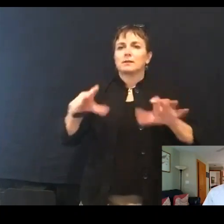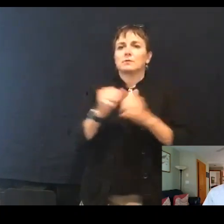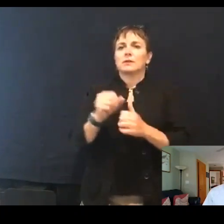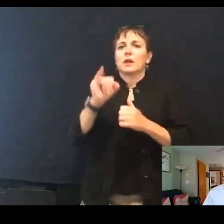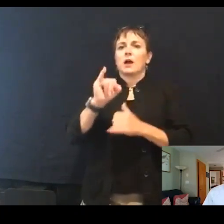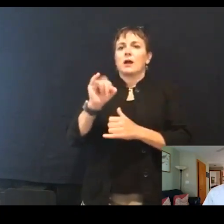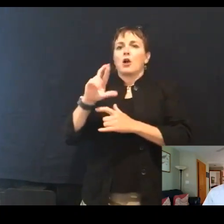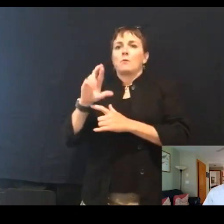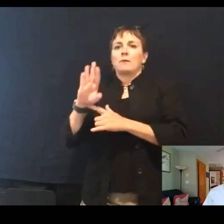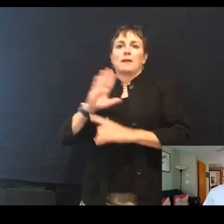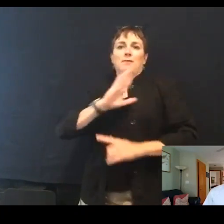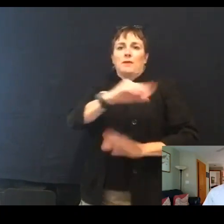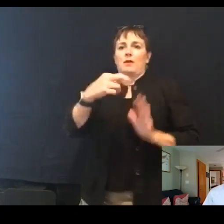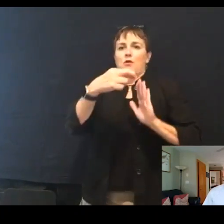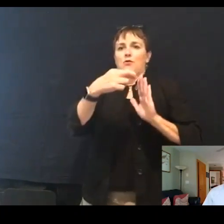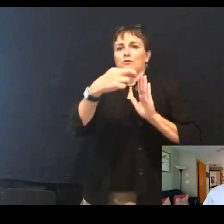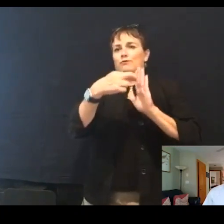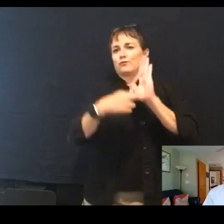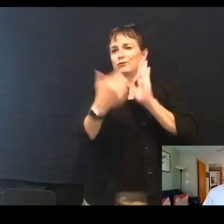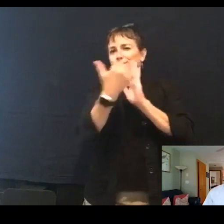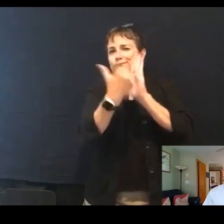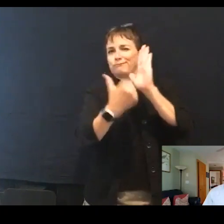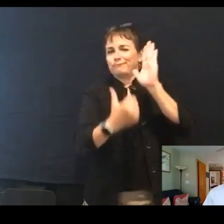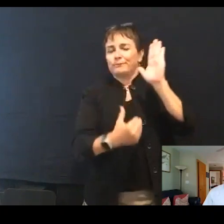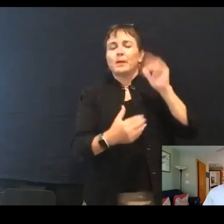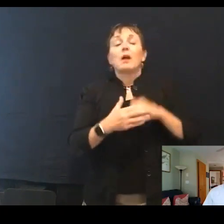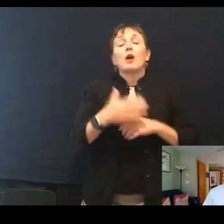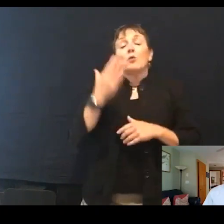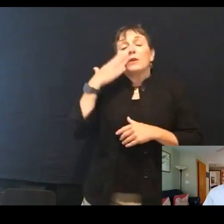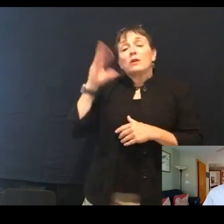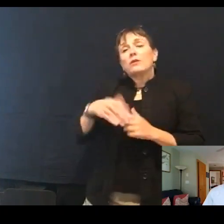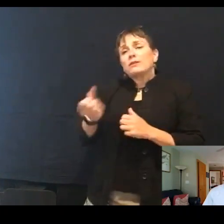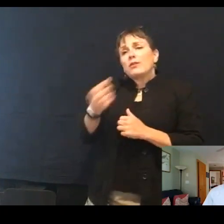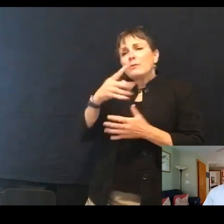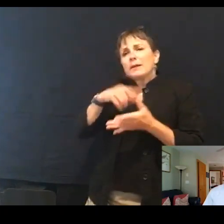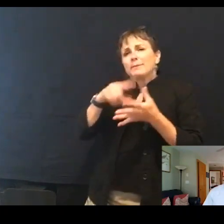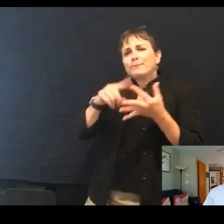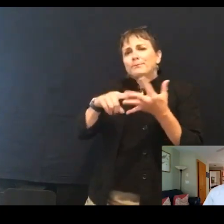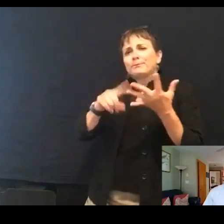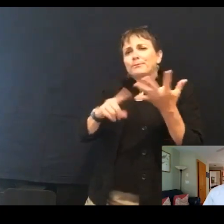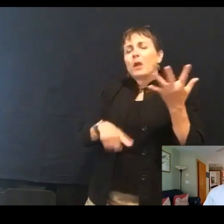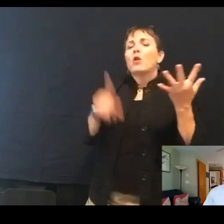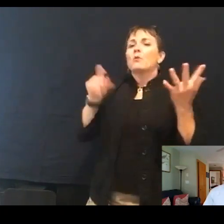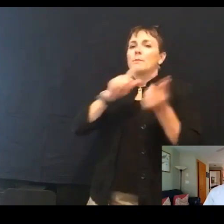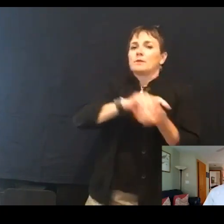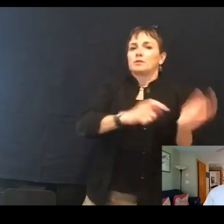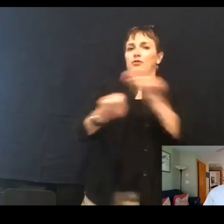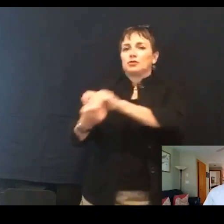administrated protocol to it. And we realized there were a number of things that would really need to be changed